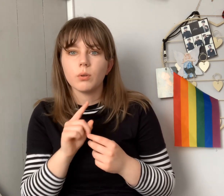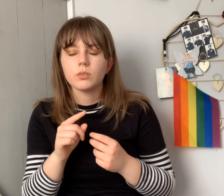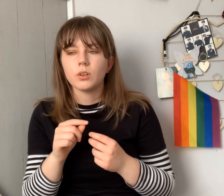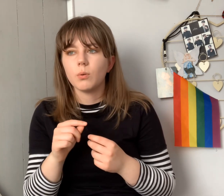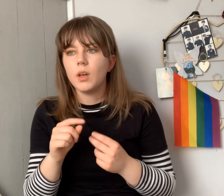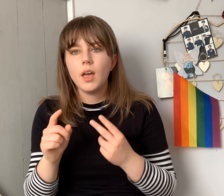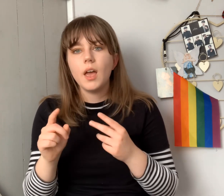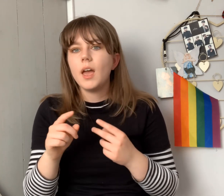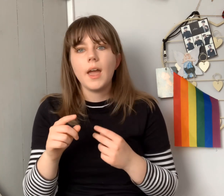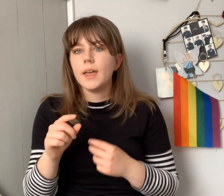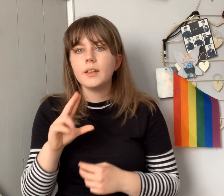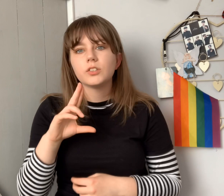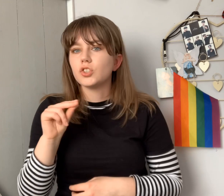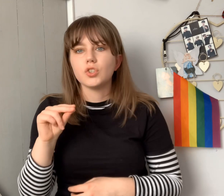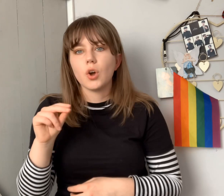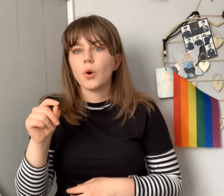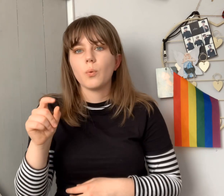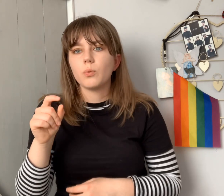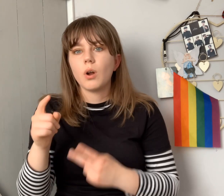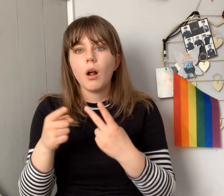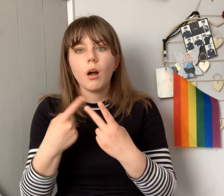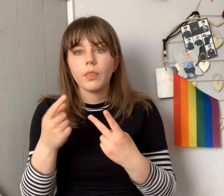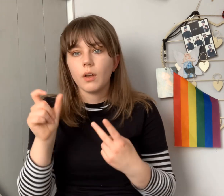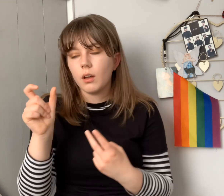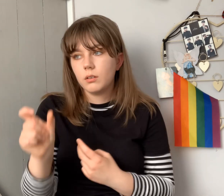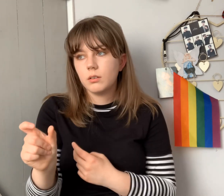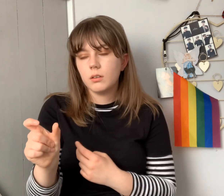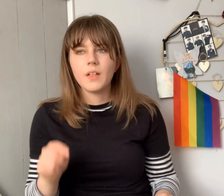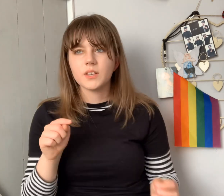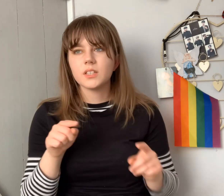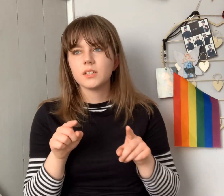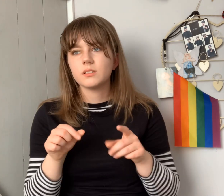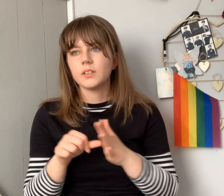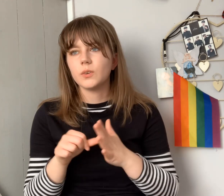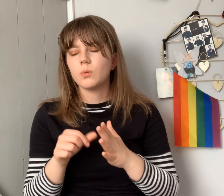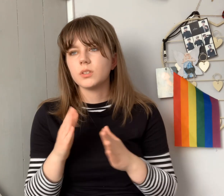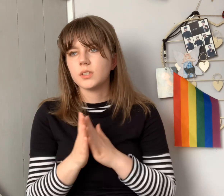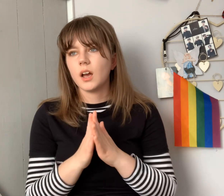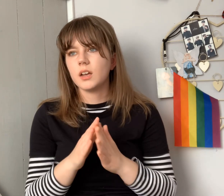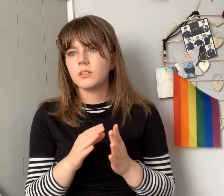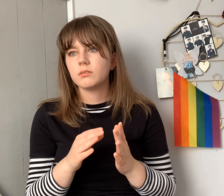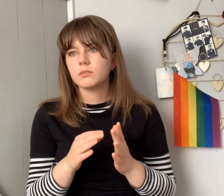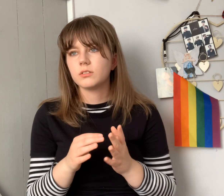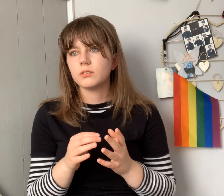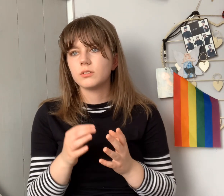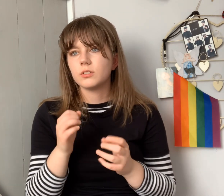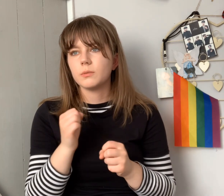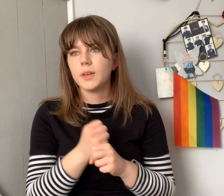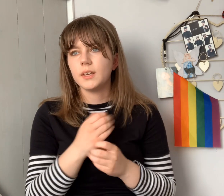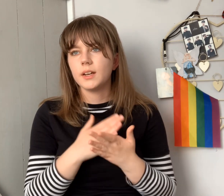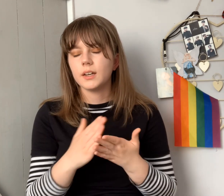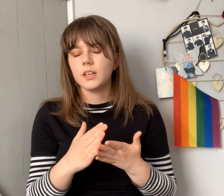"Ain't no other" This is difficult to sign to make it clear